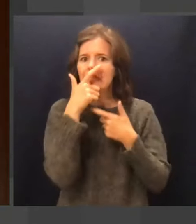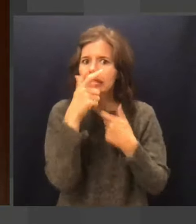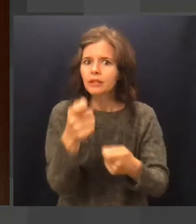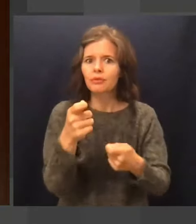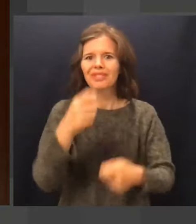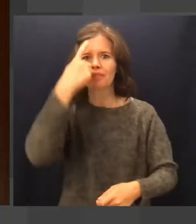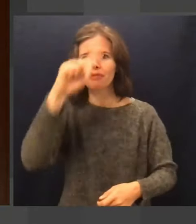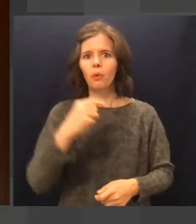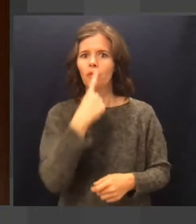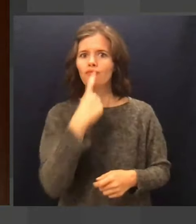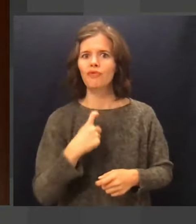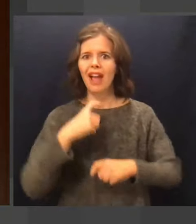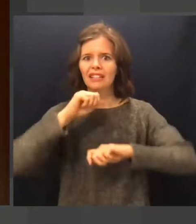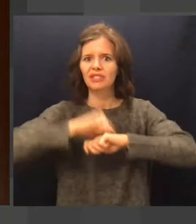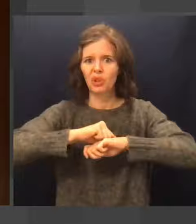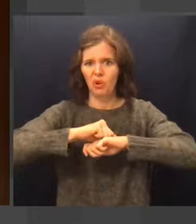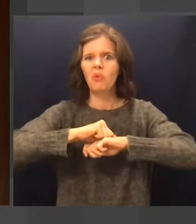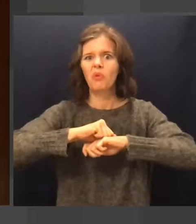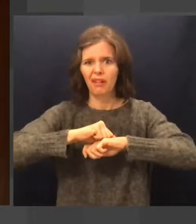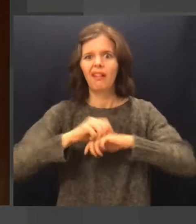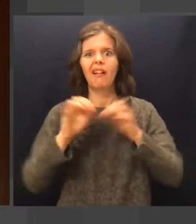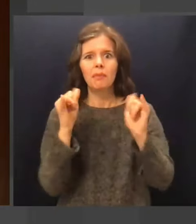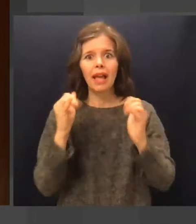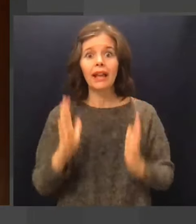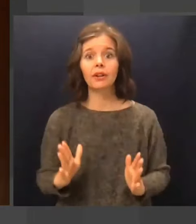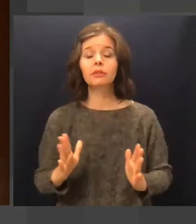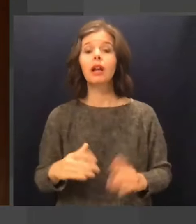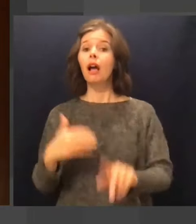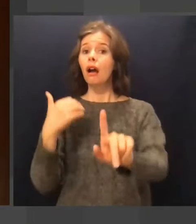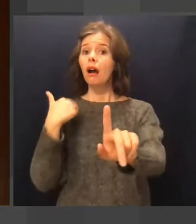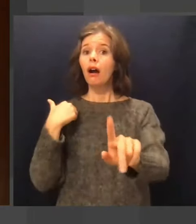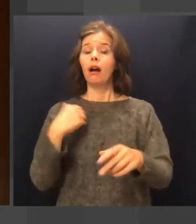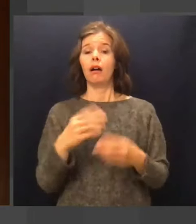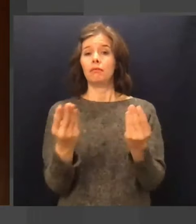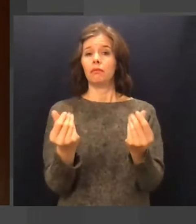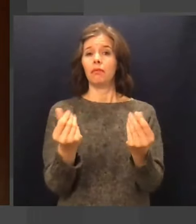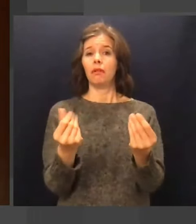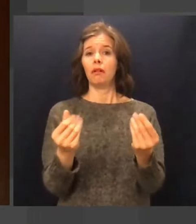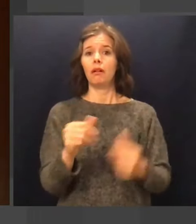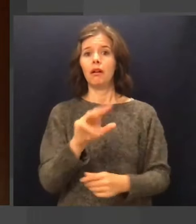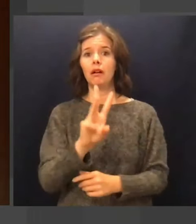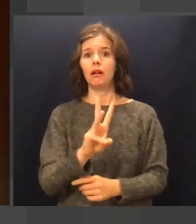WE HAVE A MECHANIC AROUND IT